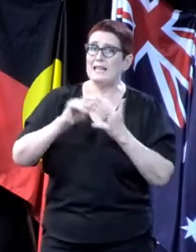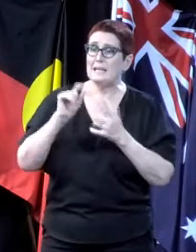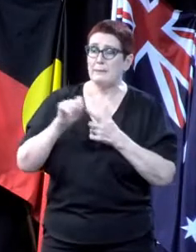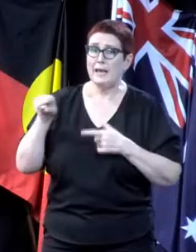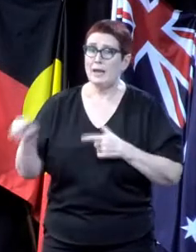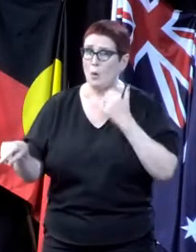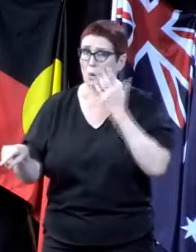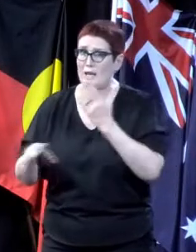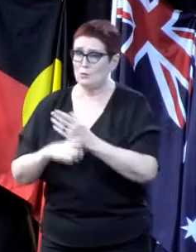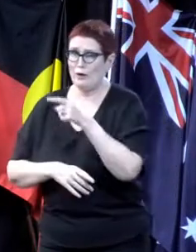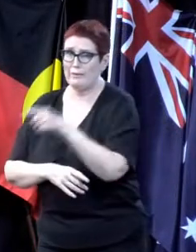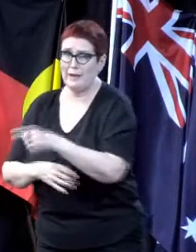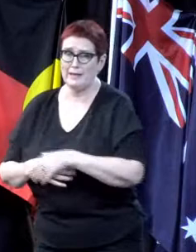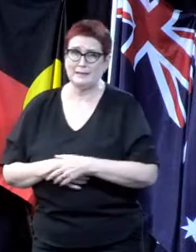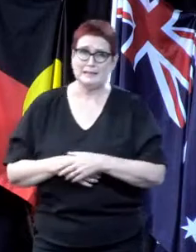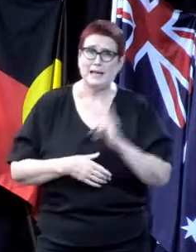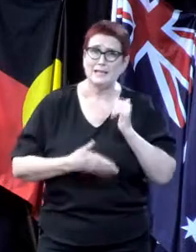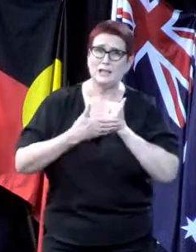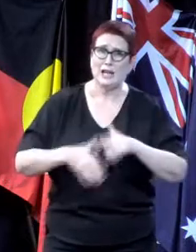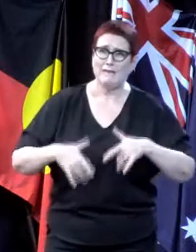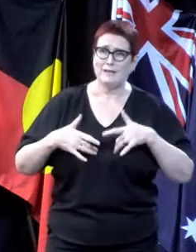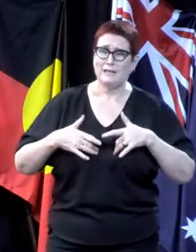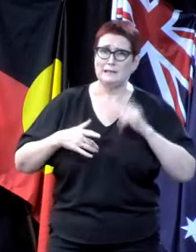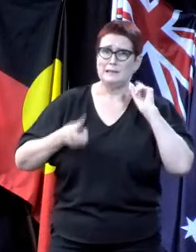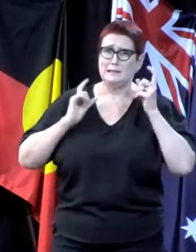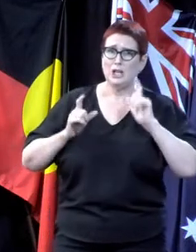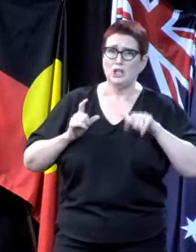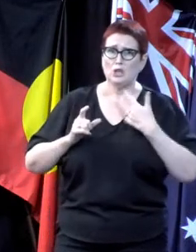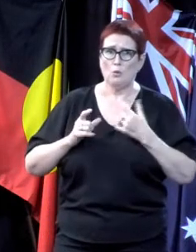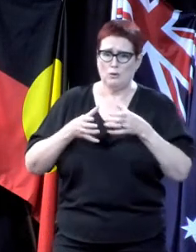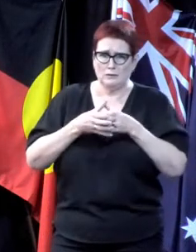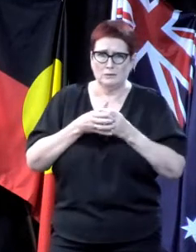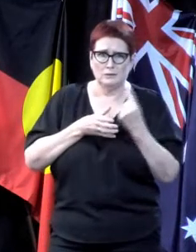Their concerns were about being separated as a group into different faculties.